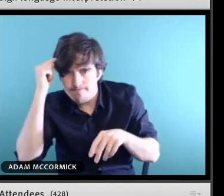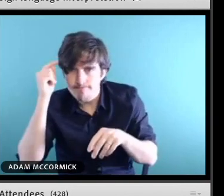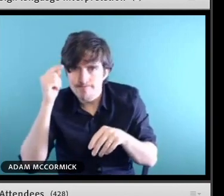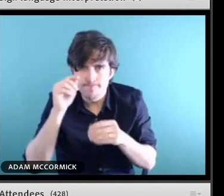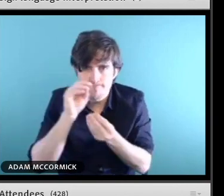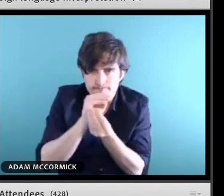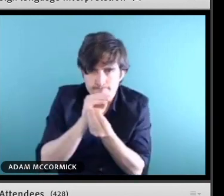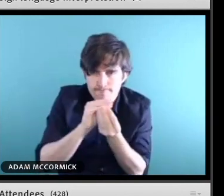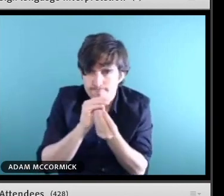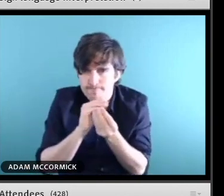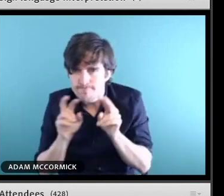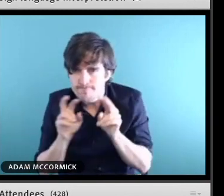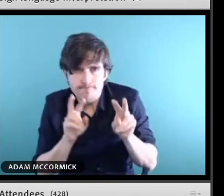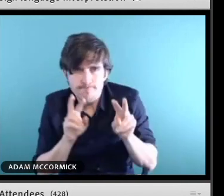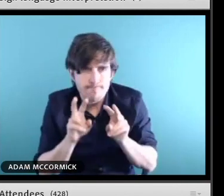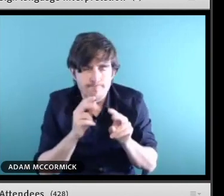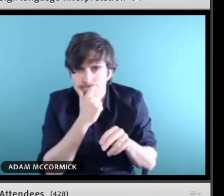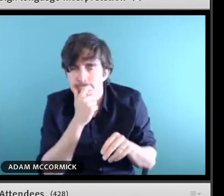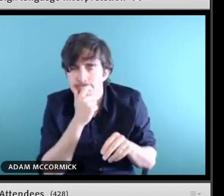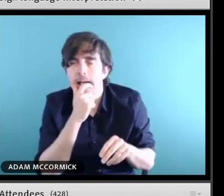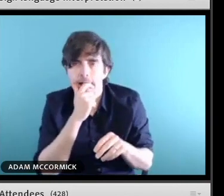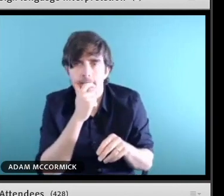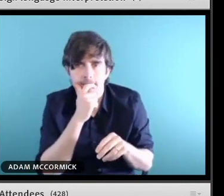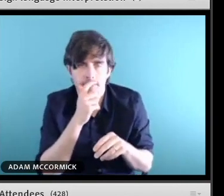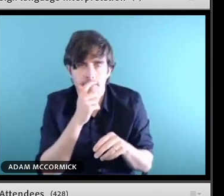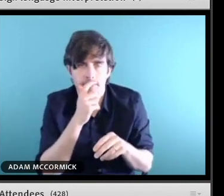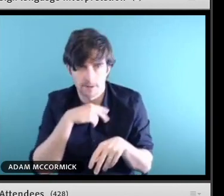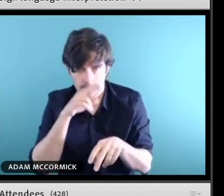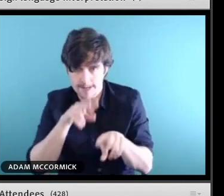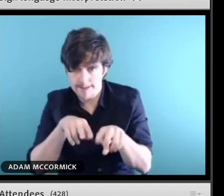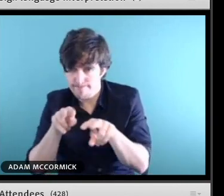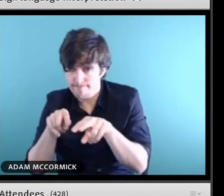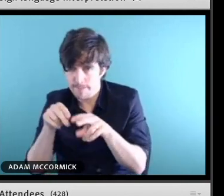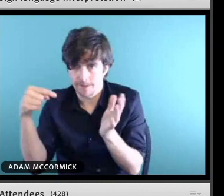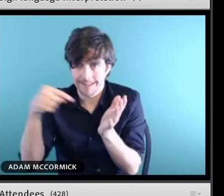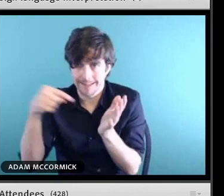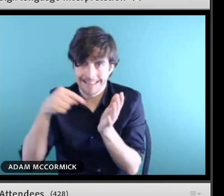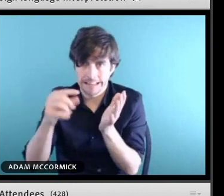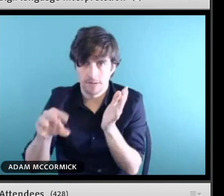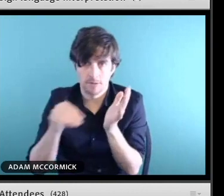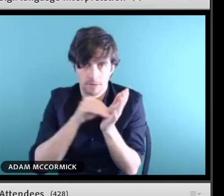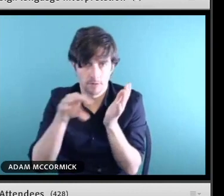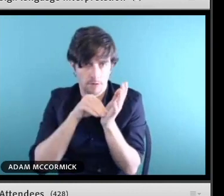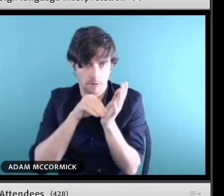the economic impact of the crisis on people with disabilities. And there were issues around